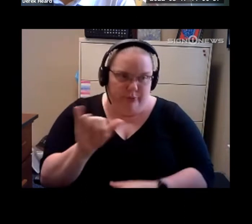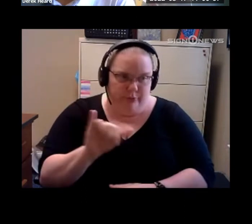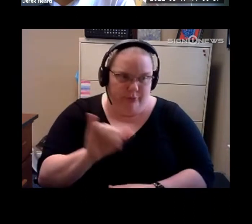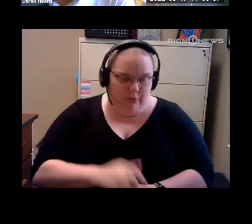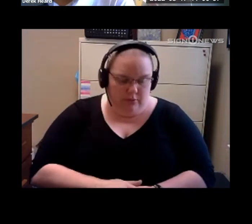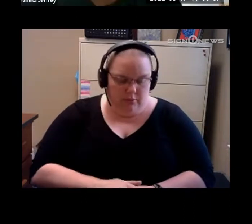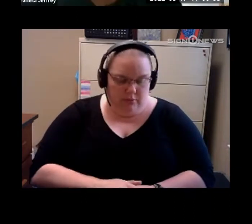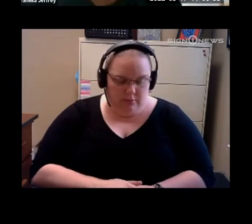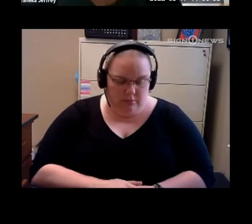done